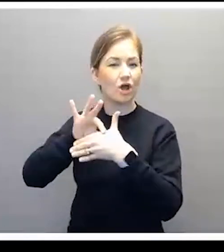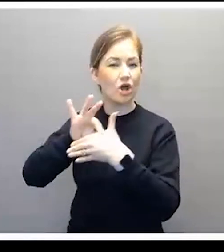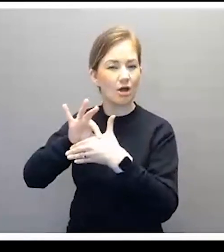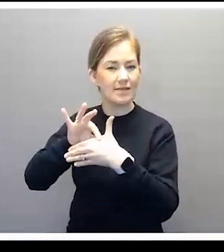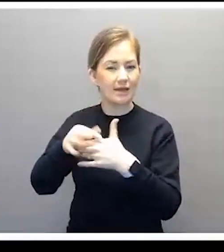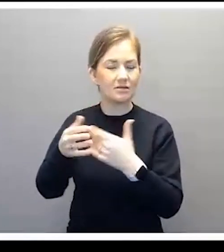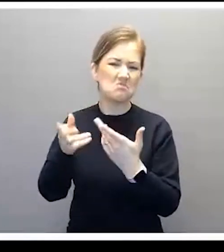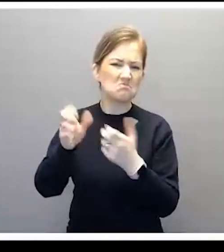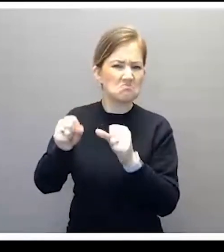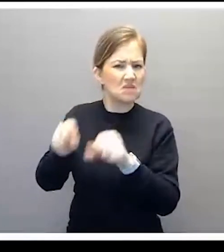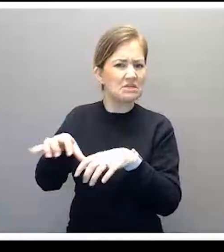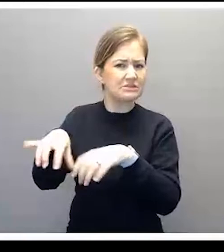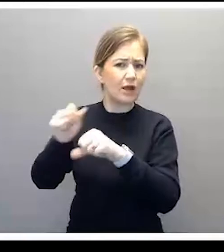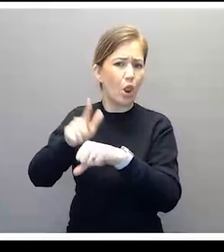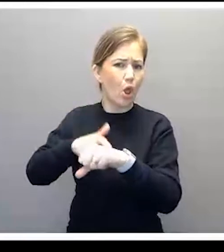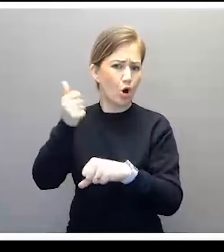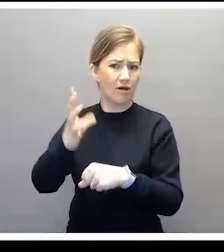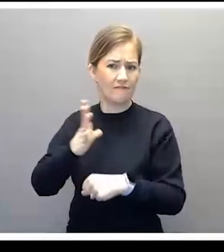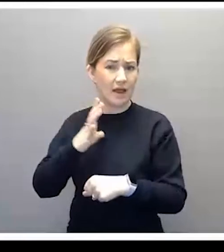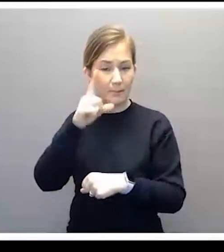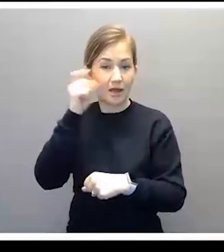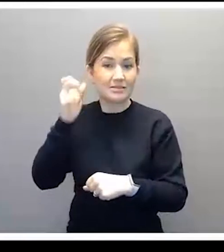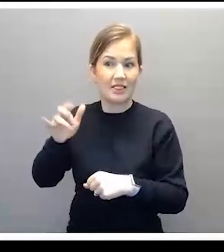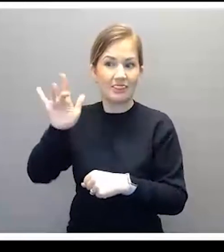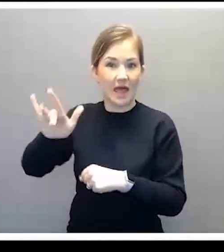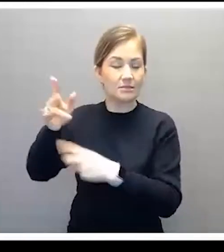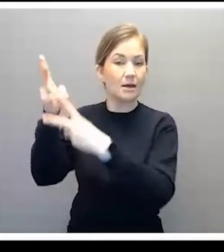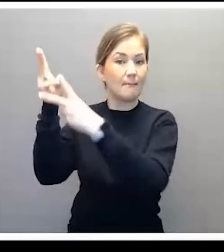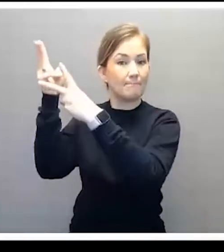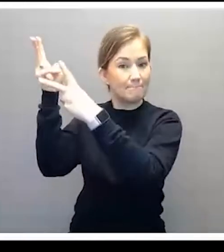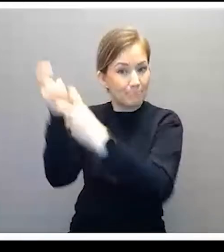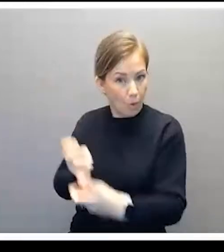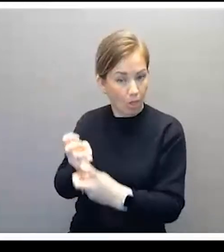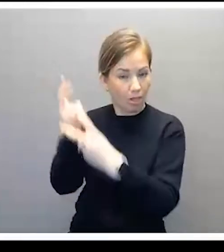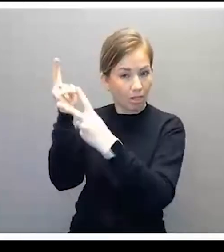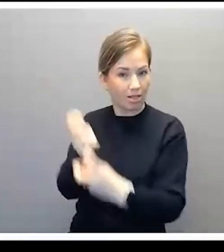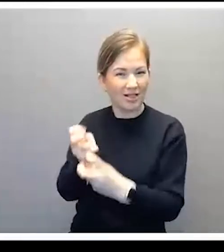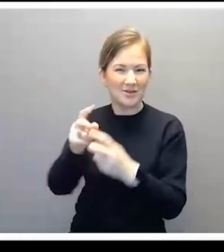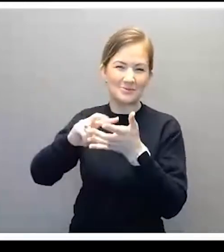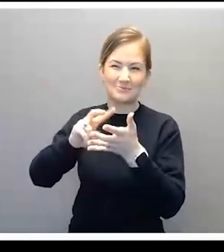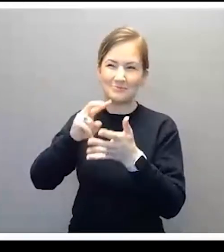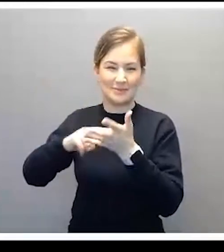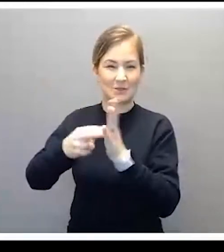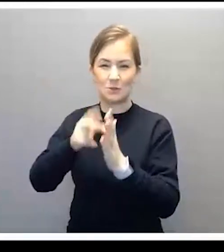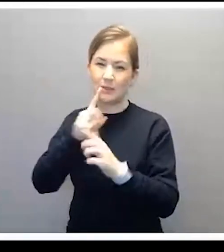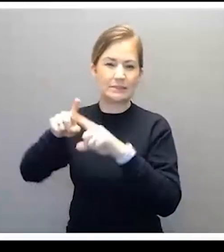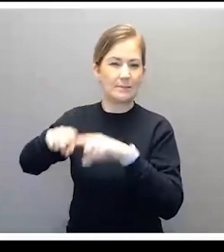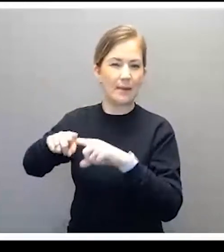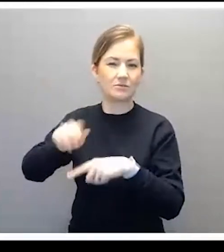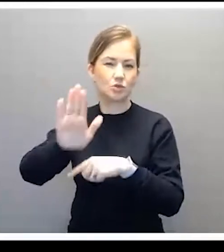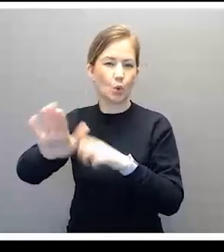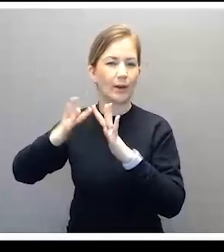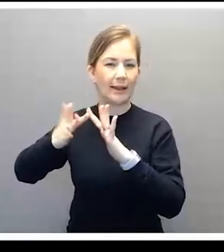and you can take a little bit longer 'cause you're pulling content down and downloading it then. And so then it's more internet speed.